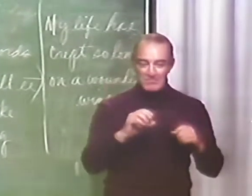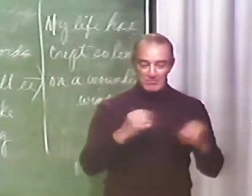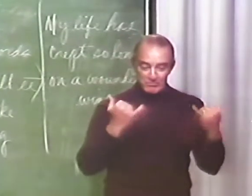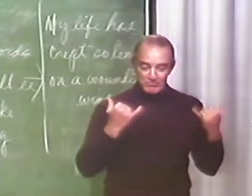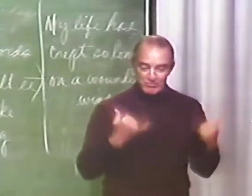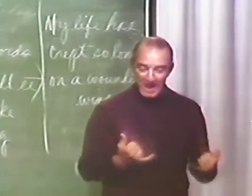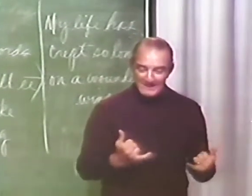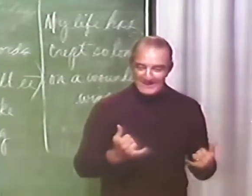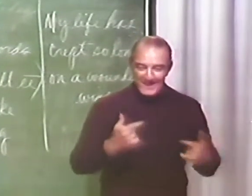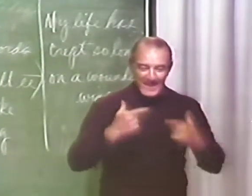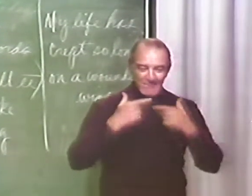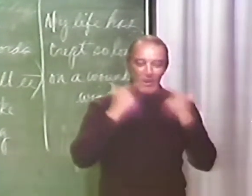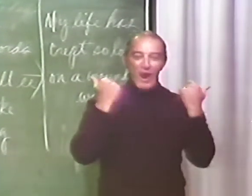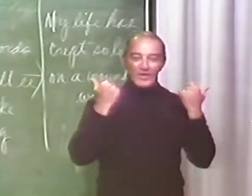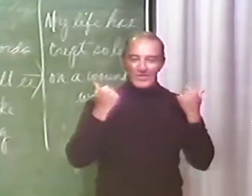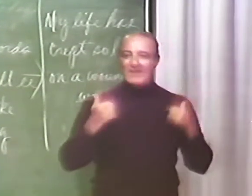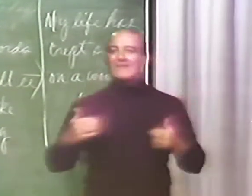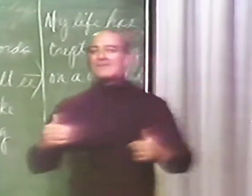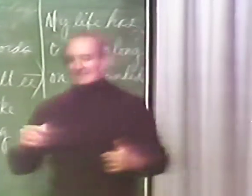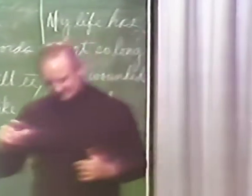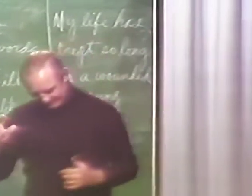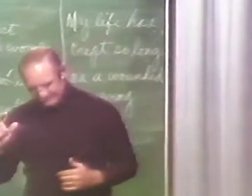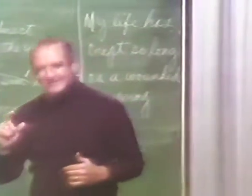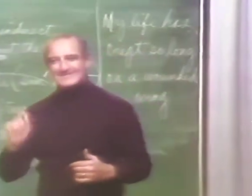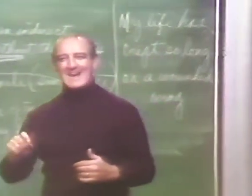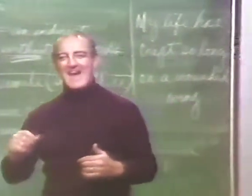WHAT DO WE MEAN "MIRTH"?